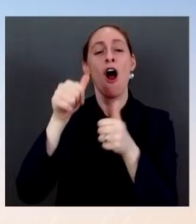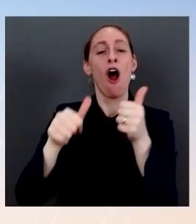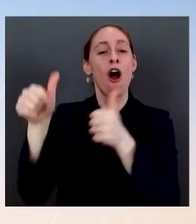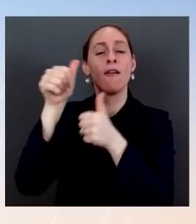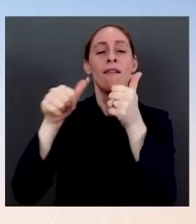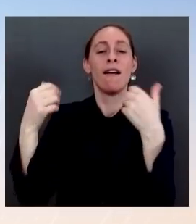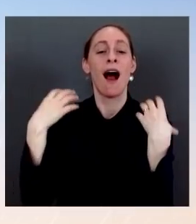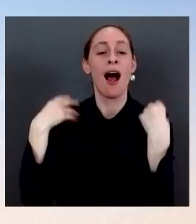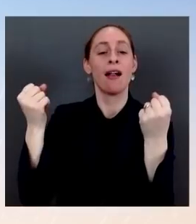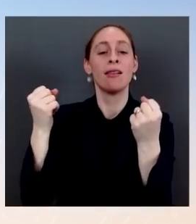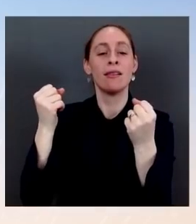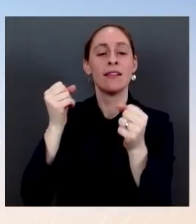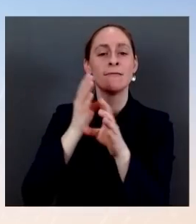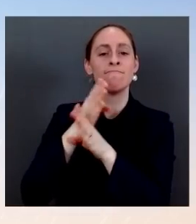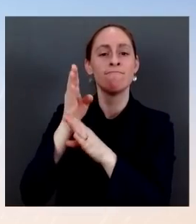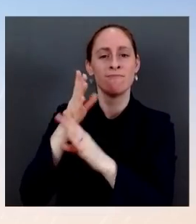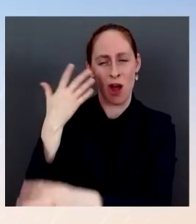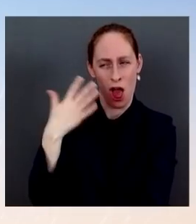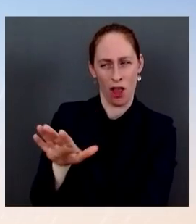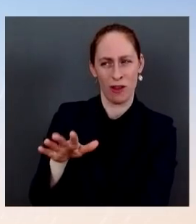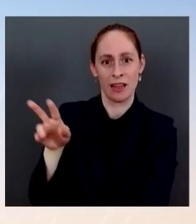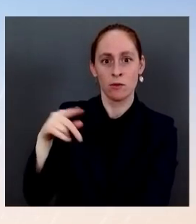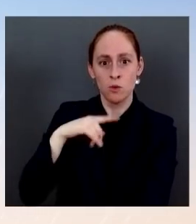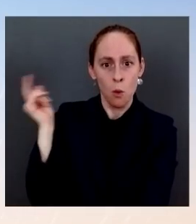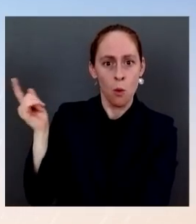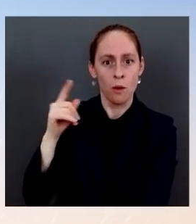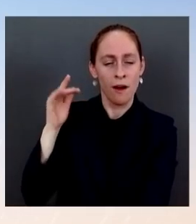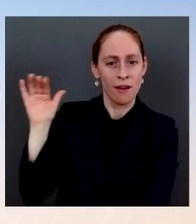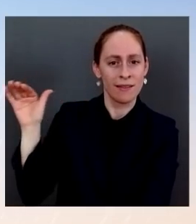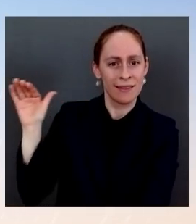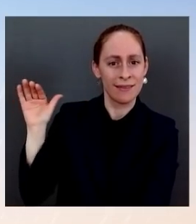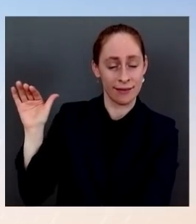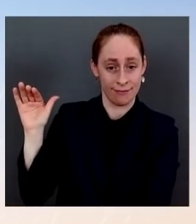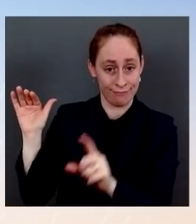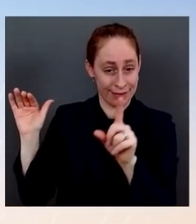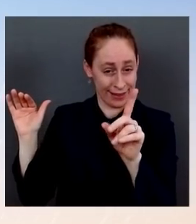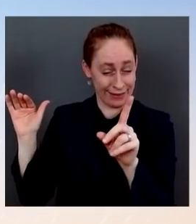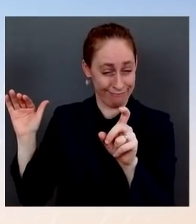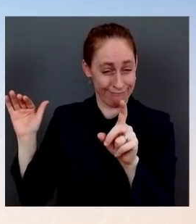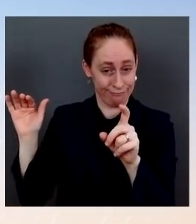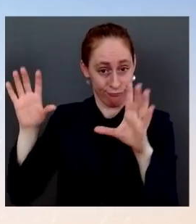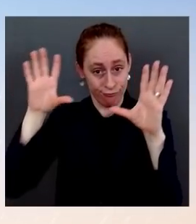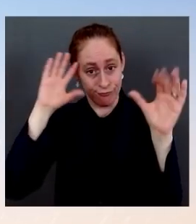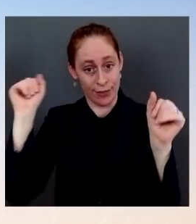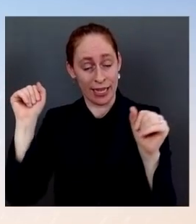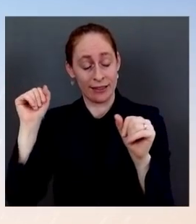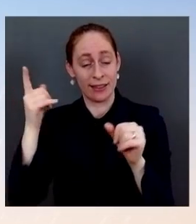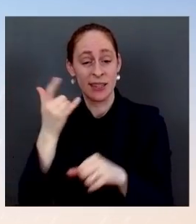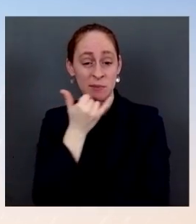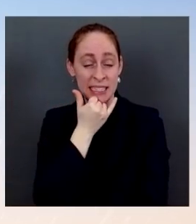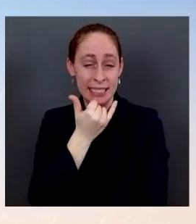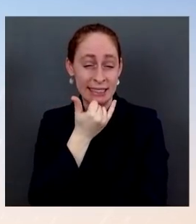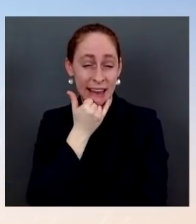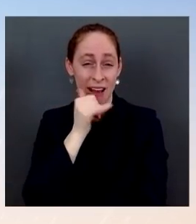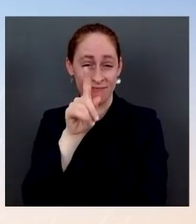Ms. Psaki: I wouldn't -- I think what I conveyed just to Alex, but I'm happy to reiterate to you, is that the President and the team